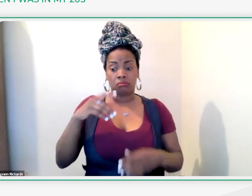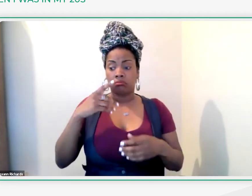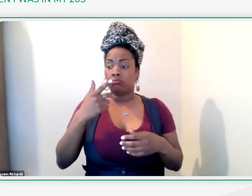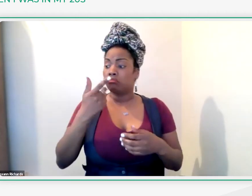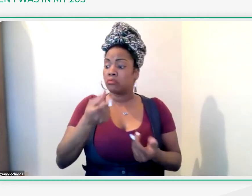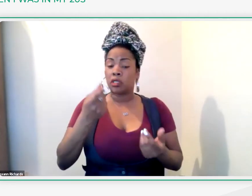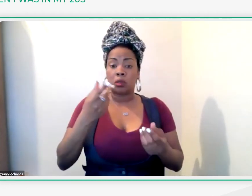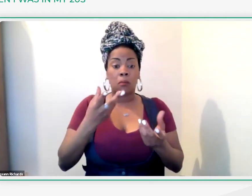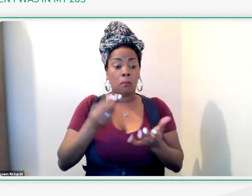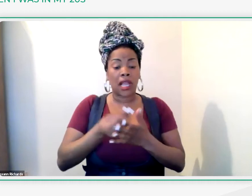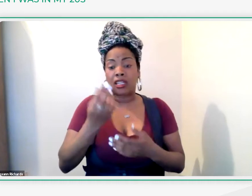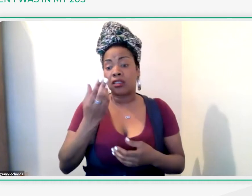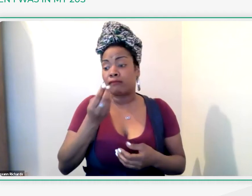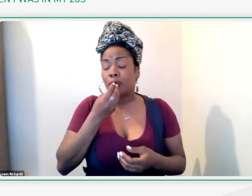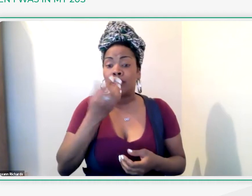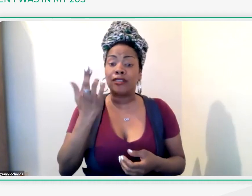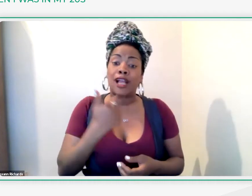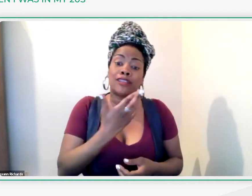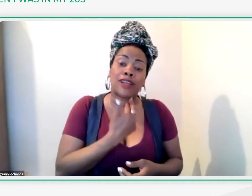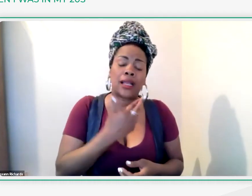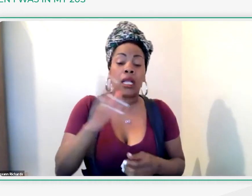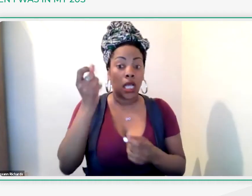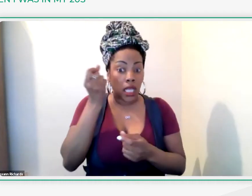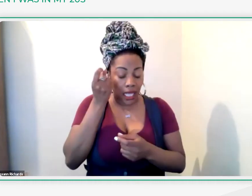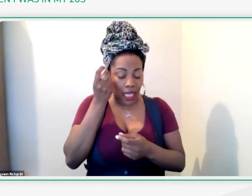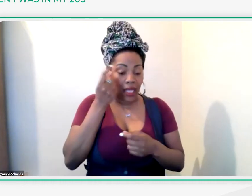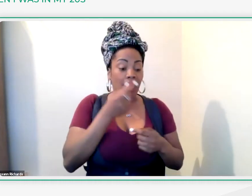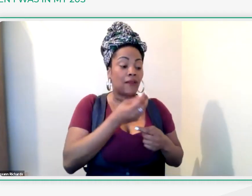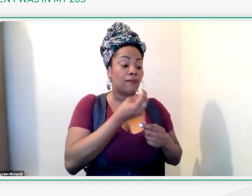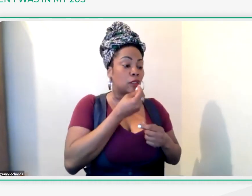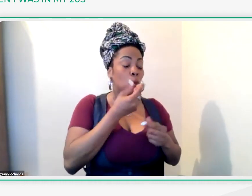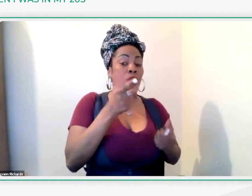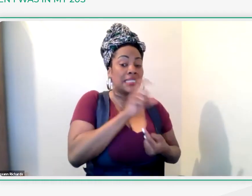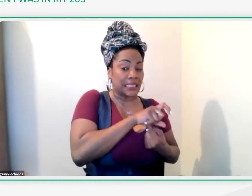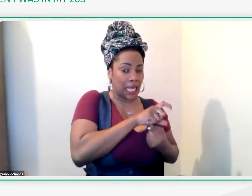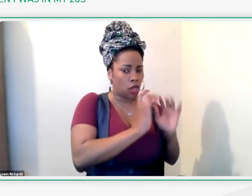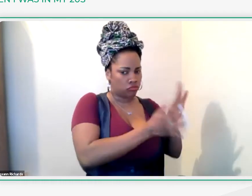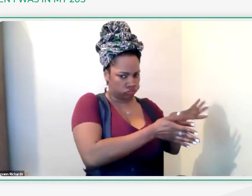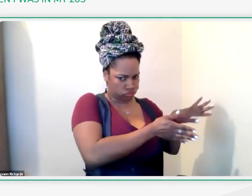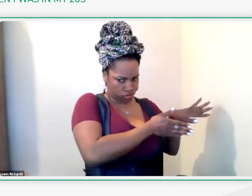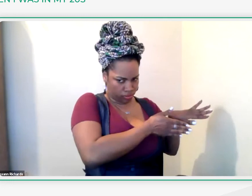And 20% could be your eating out at a restaurant.